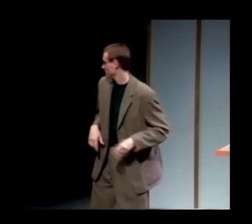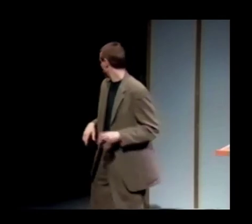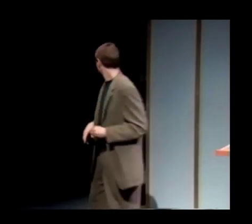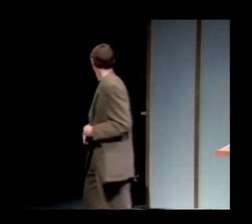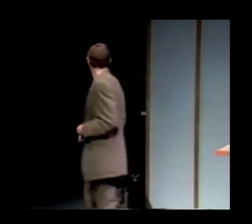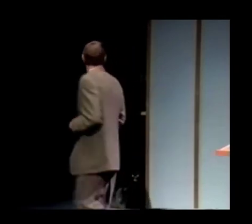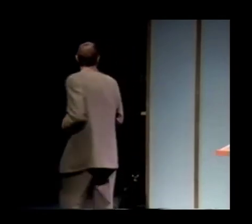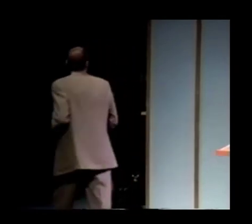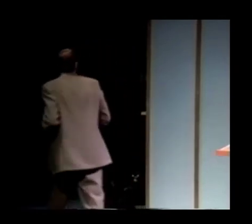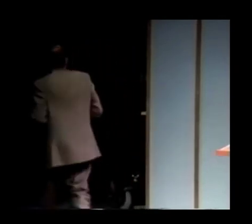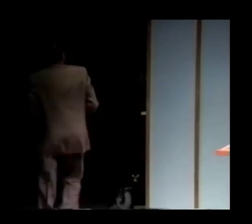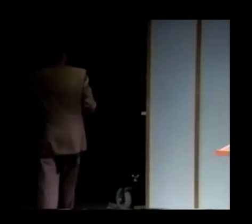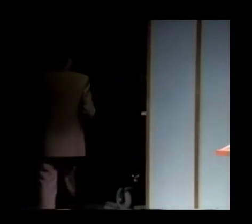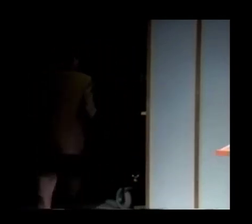I CAN SHOW YOU THE FIRST SECTION.